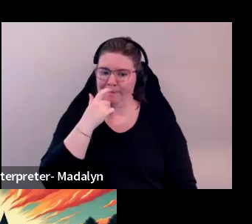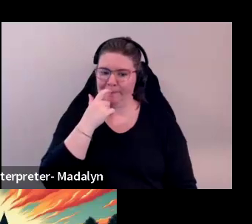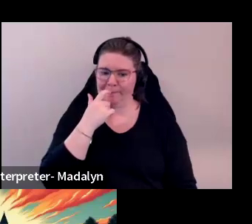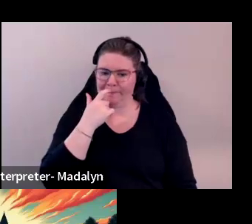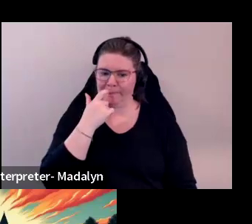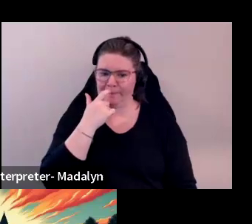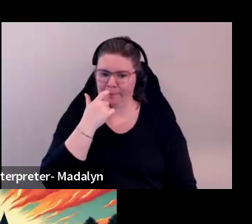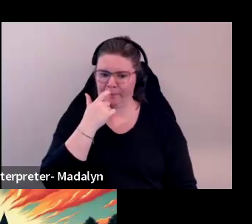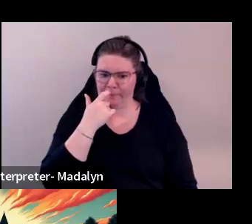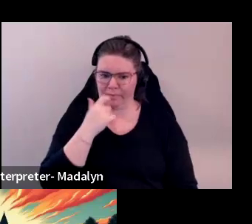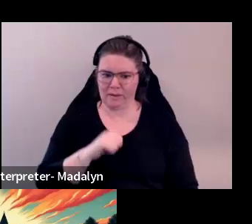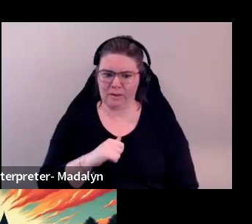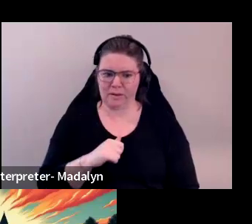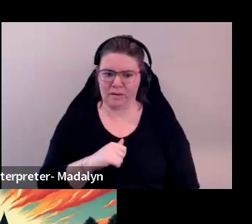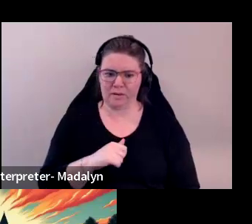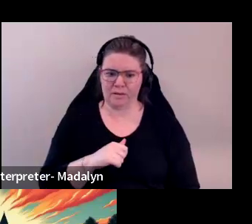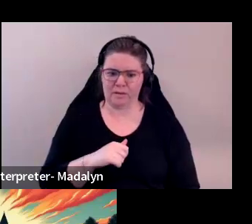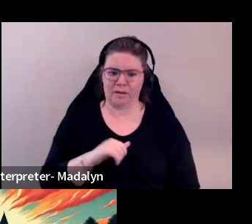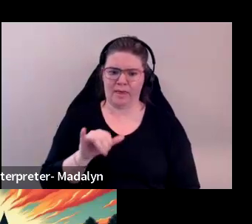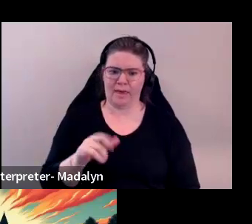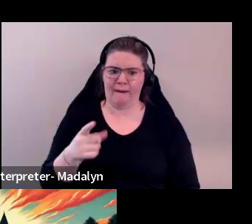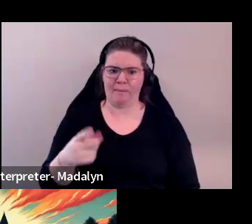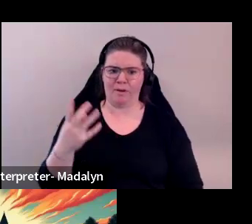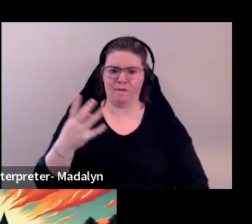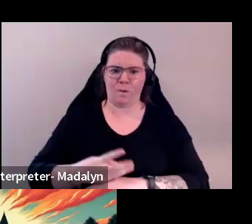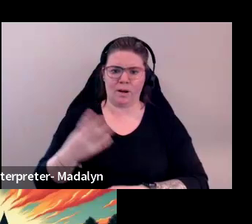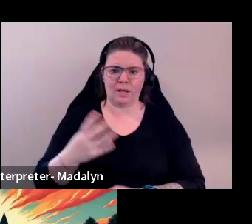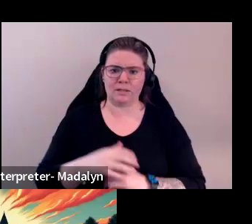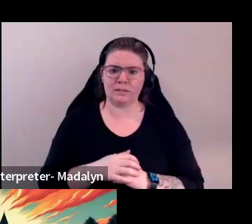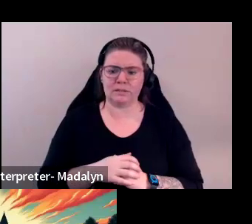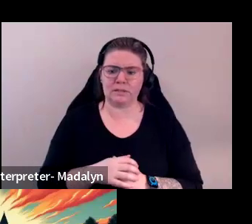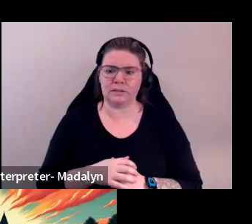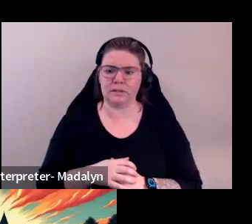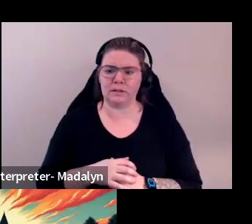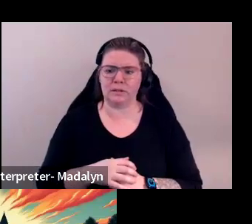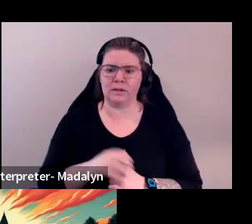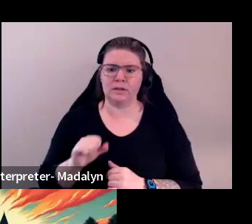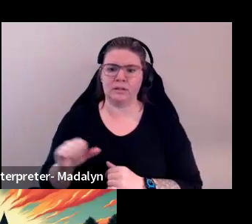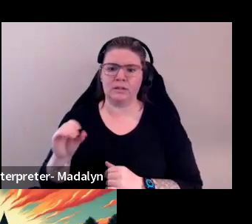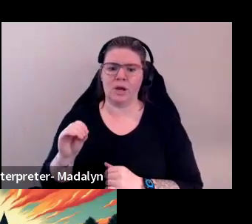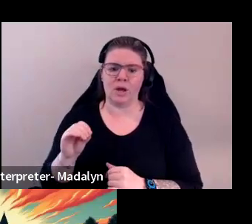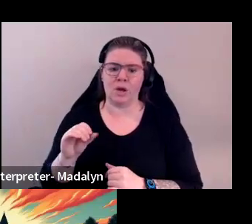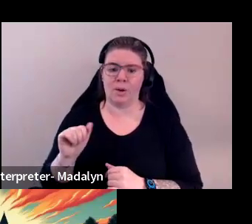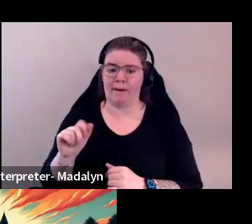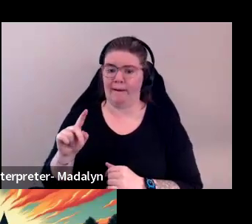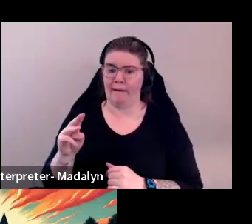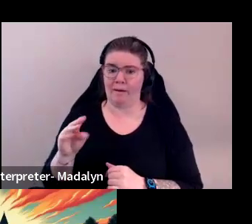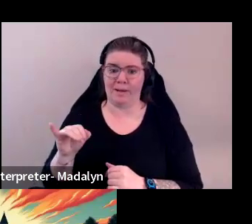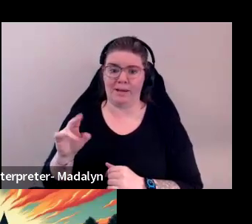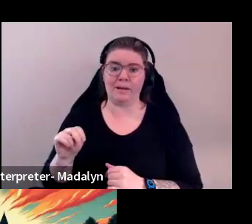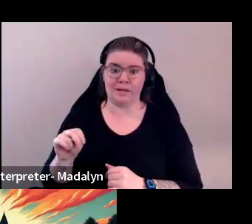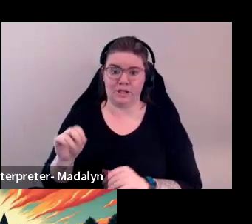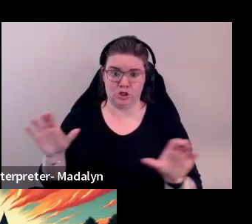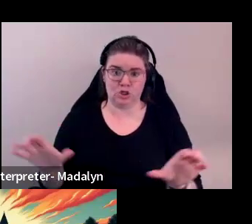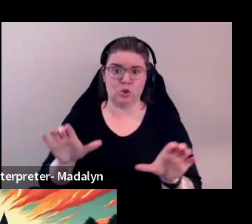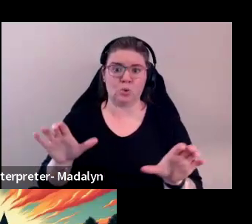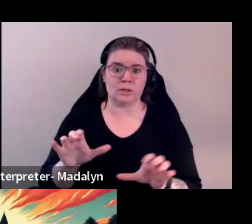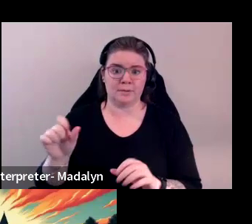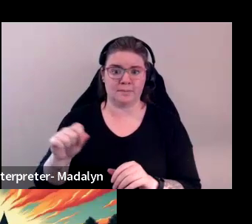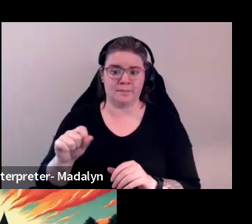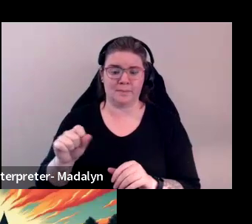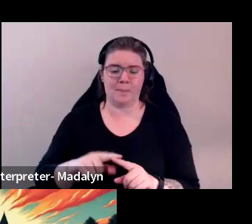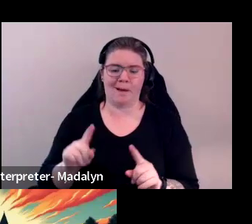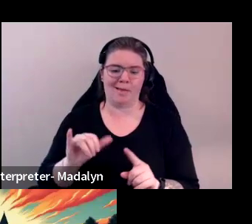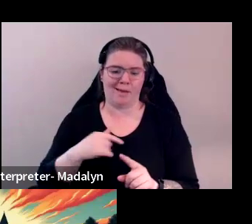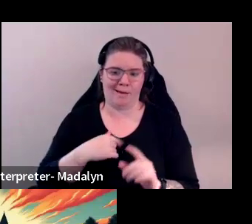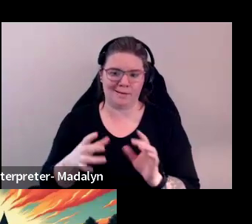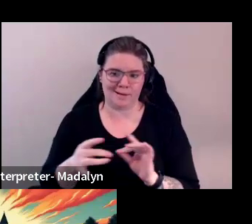Tom Olin: in 4 days. But so you know, the administration is is out there doing same. But it it's like I said, it's right now.